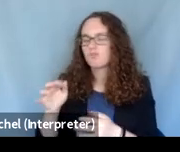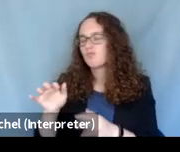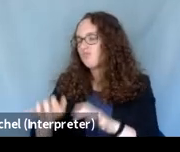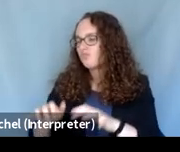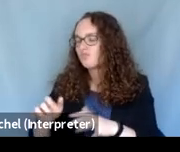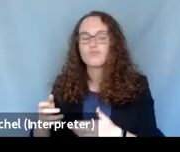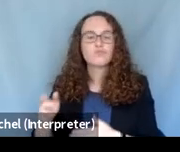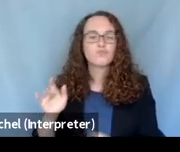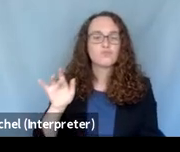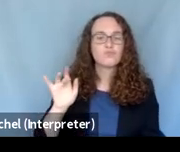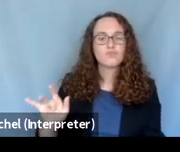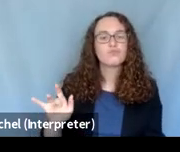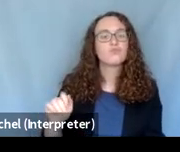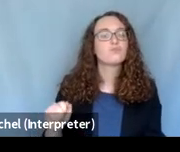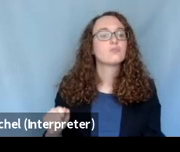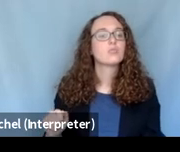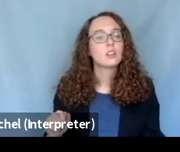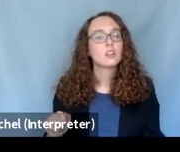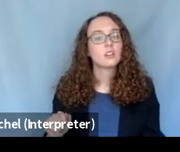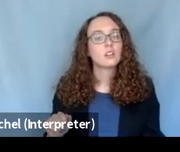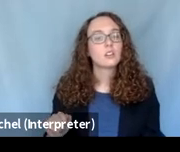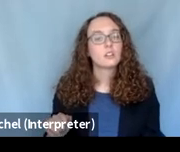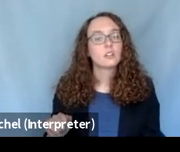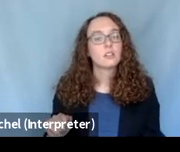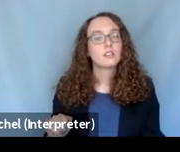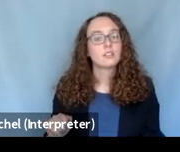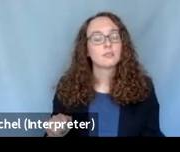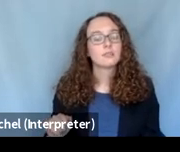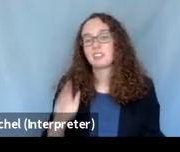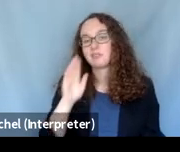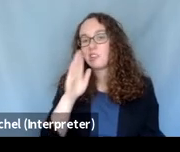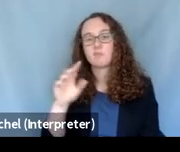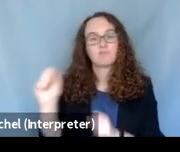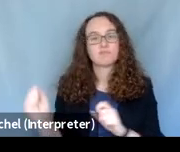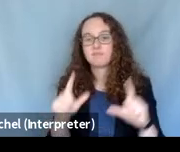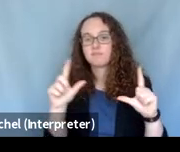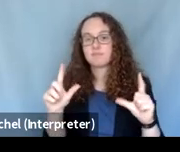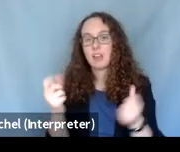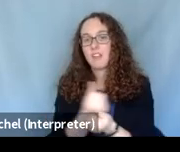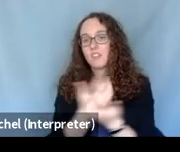click on the sign in and it will take you to the main page. (pause)